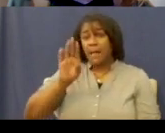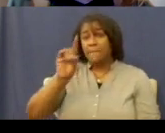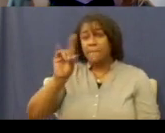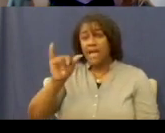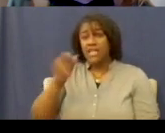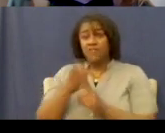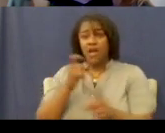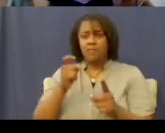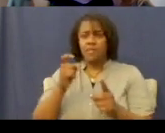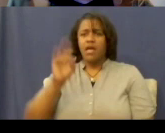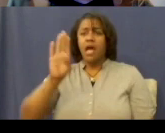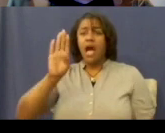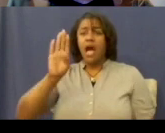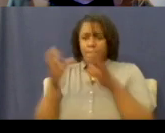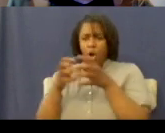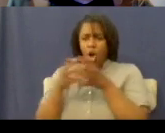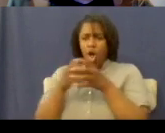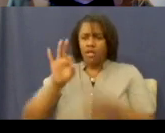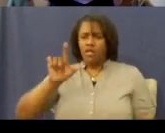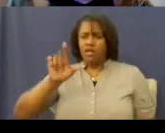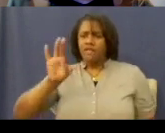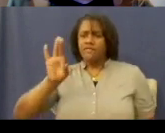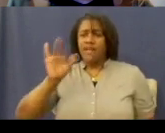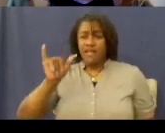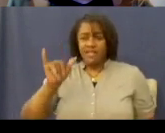You can make an axon, the part that goes